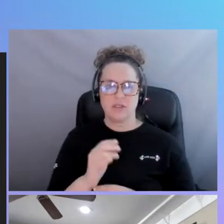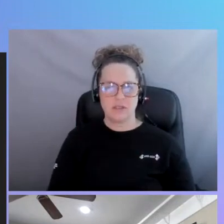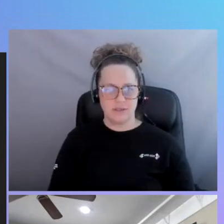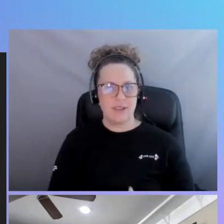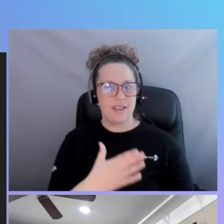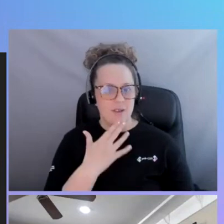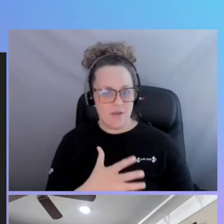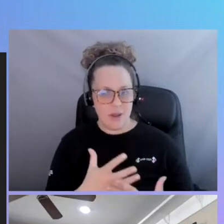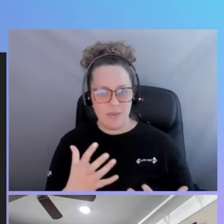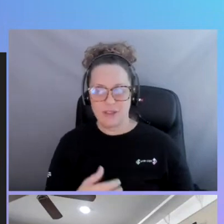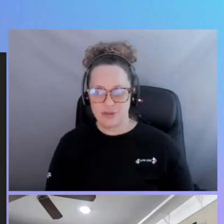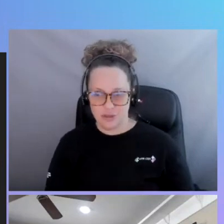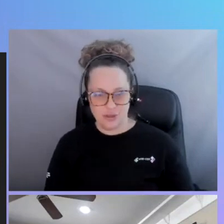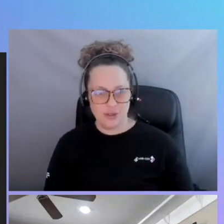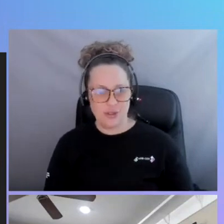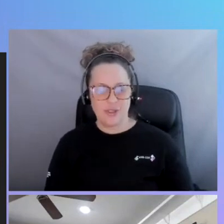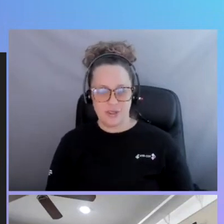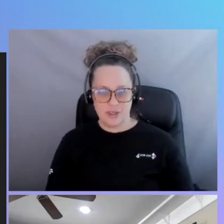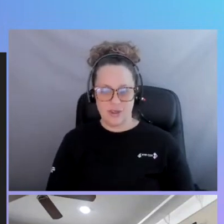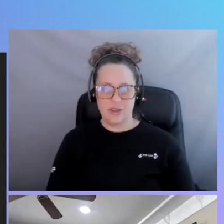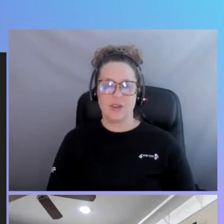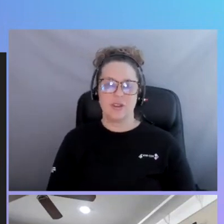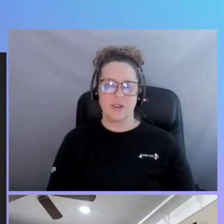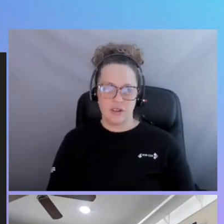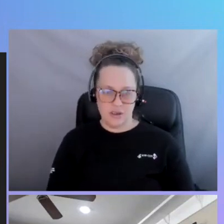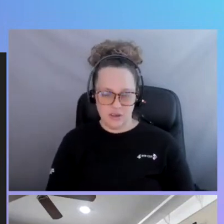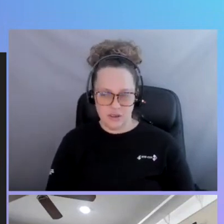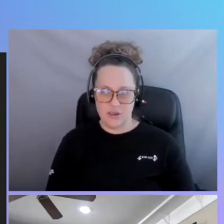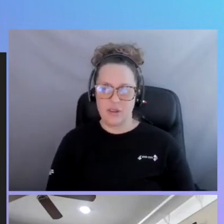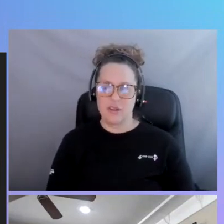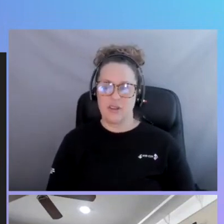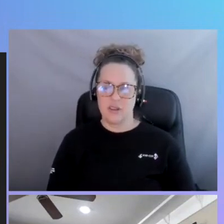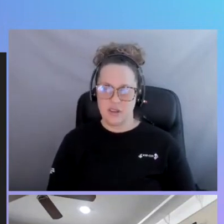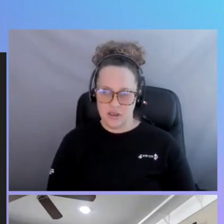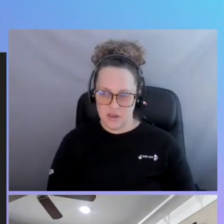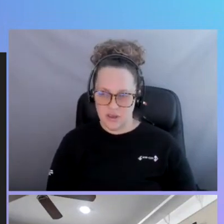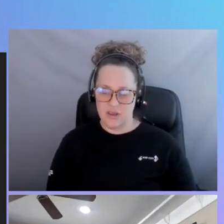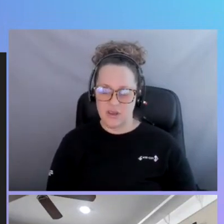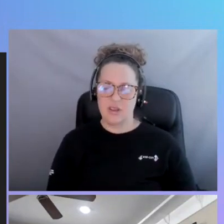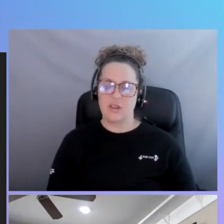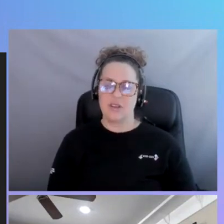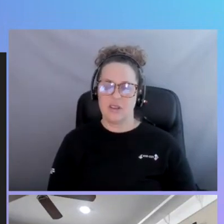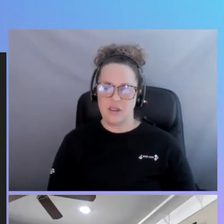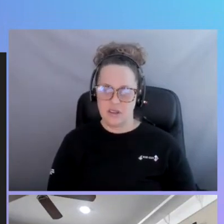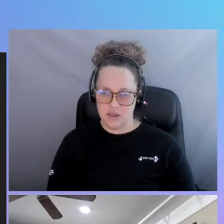Thank you very much. Um we're now going to talk about using